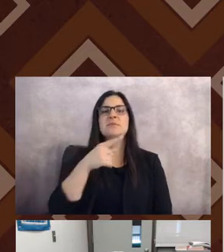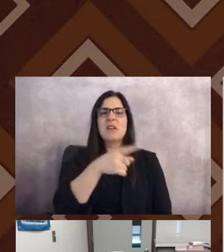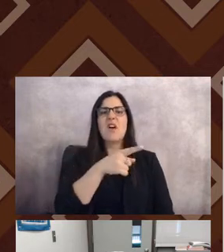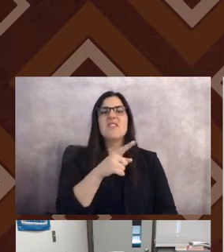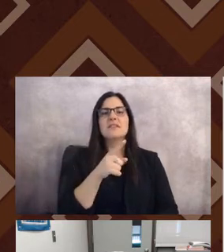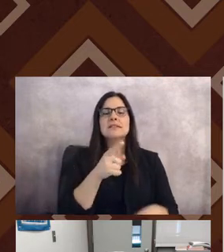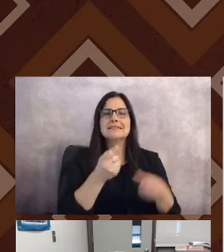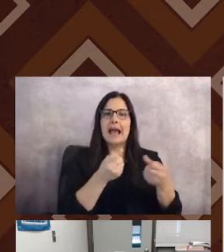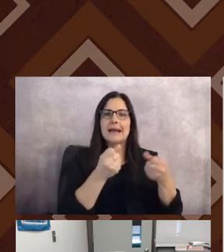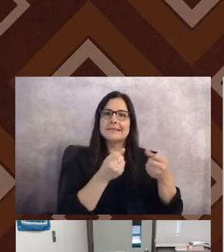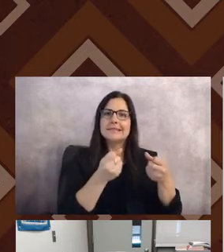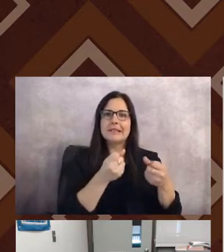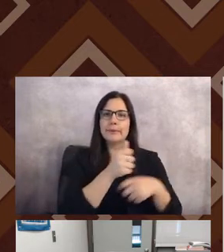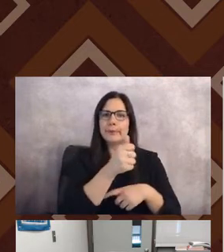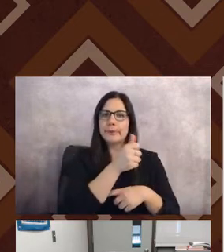He was able to buy a gas station.